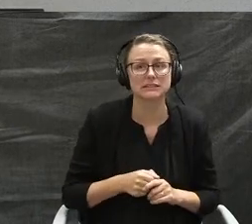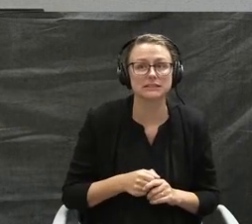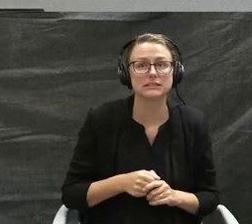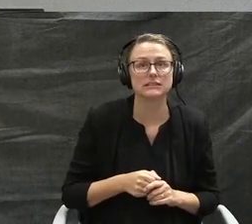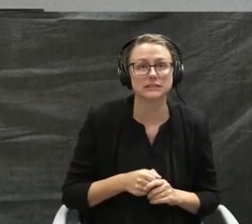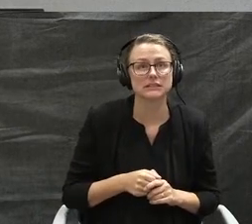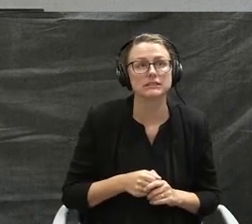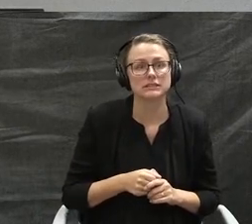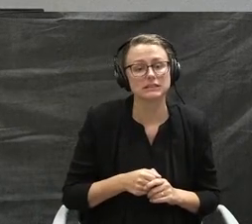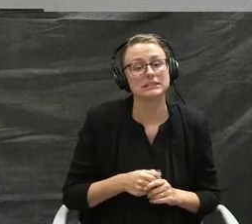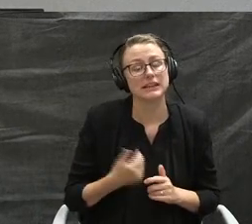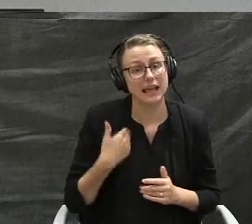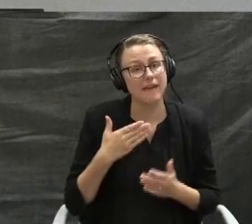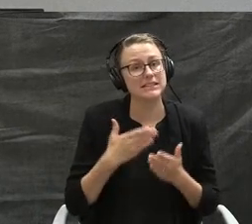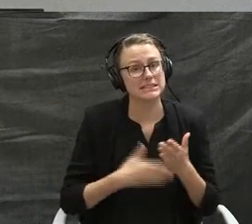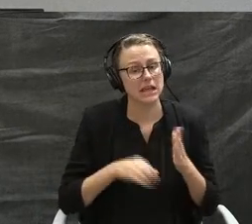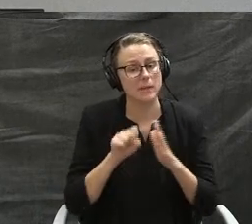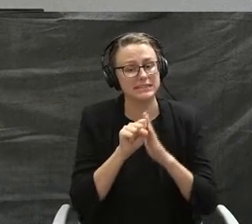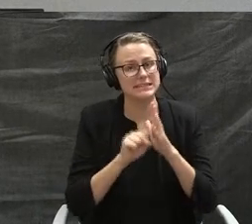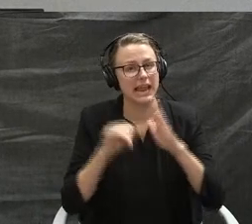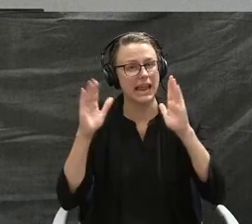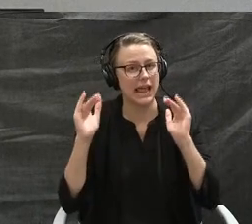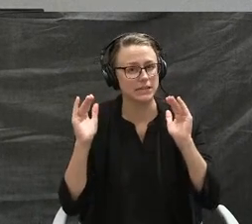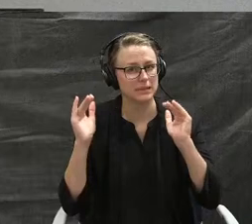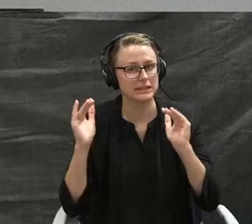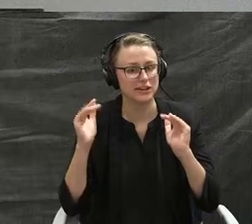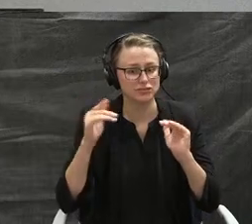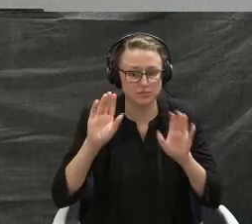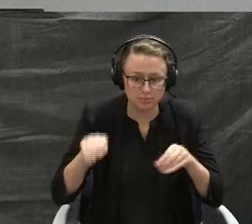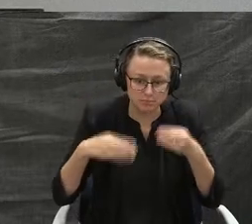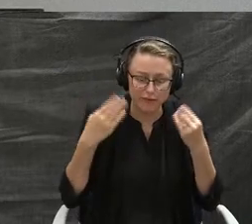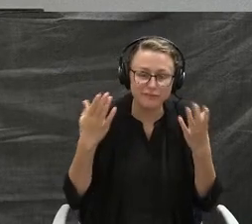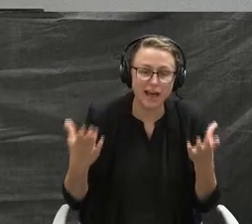state expectations to provide physical education. It's not a